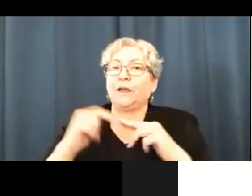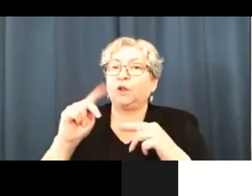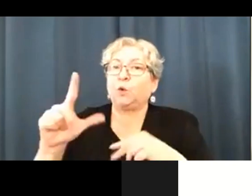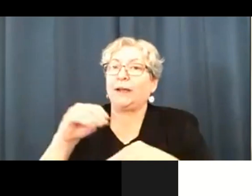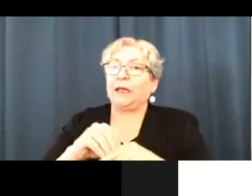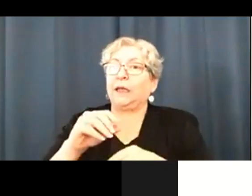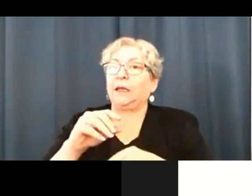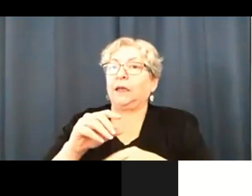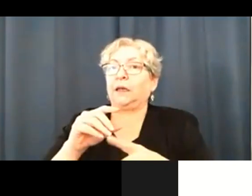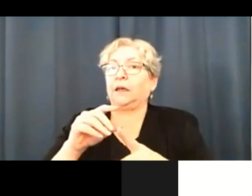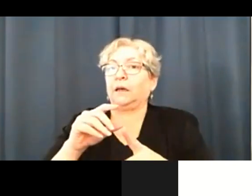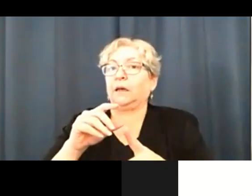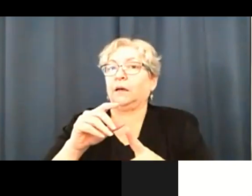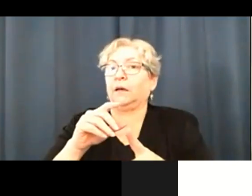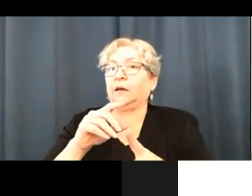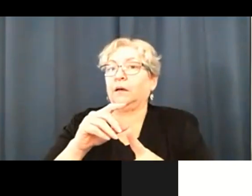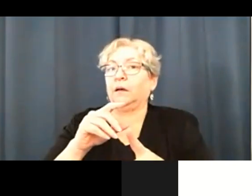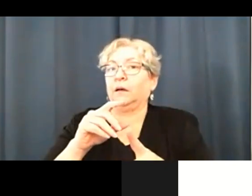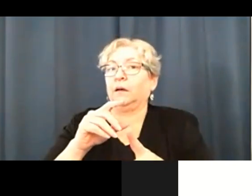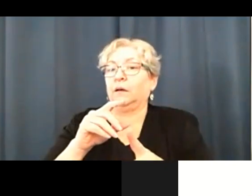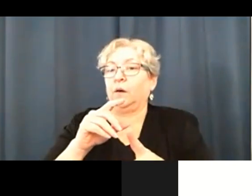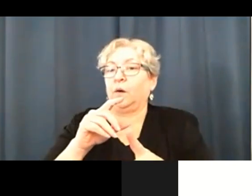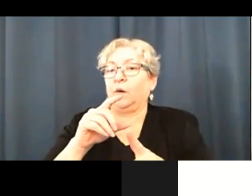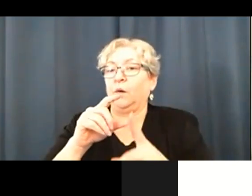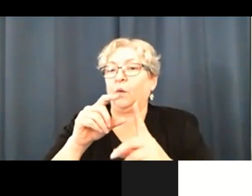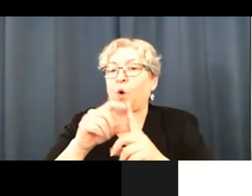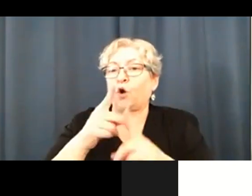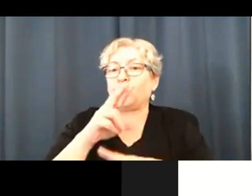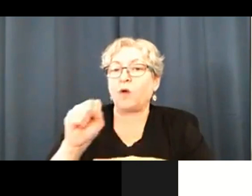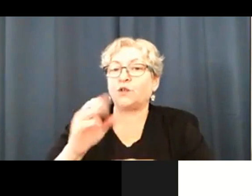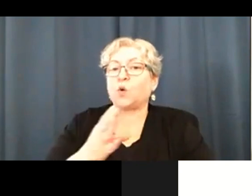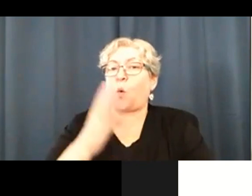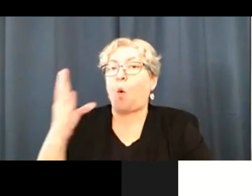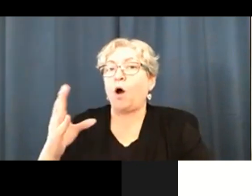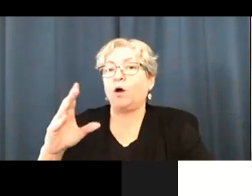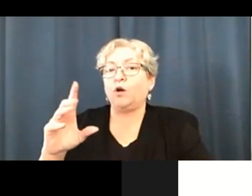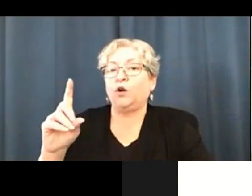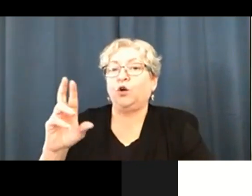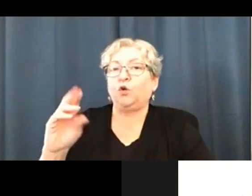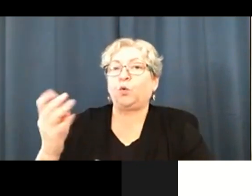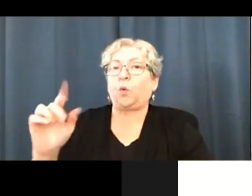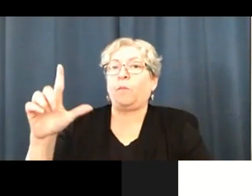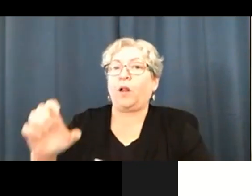or some of the visual builders on Drupal, think about the whole stack from the top of what you wanna be,